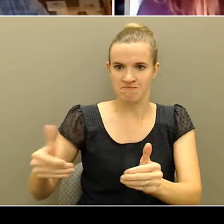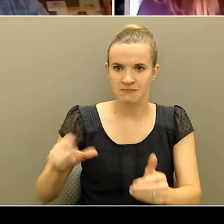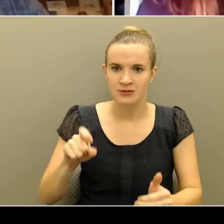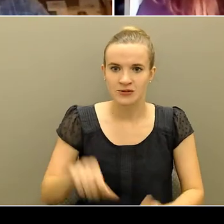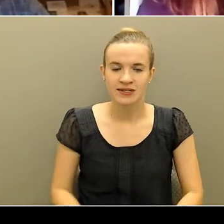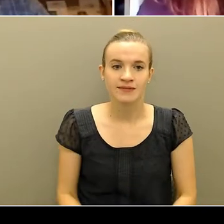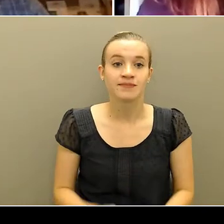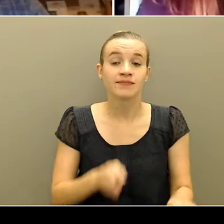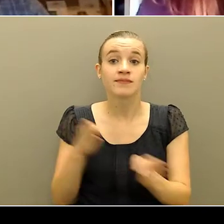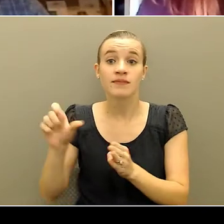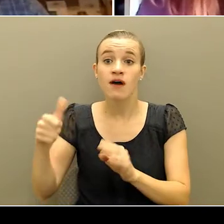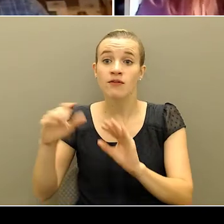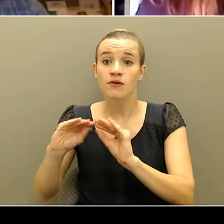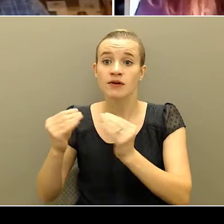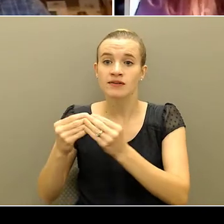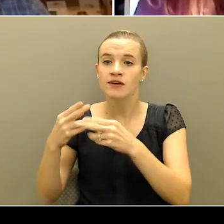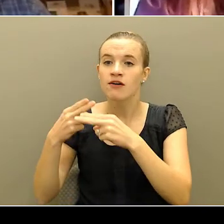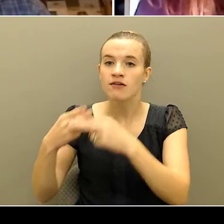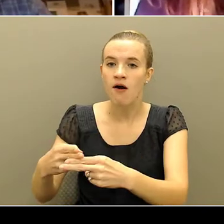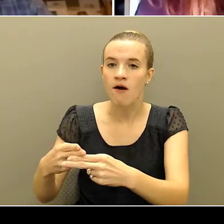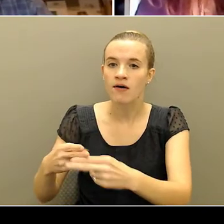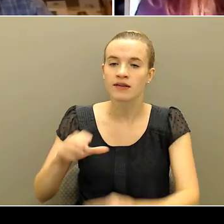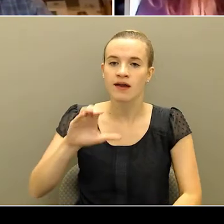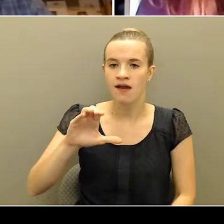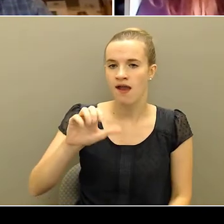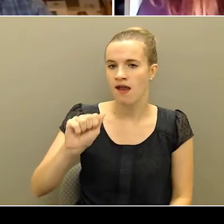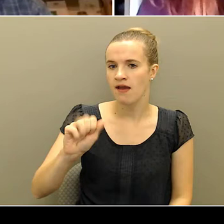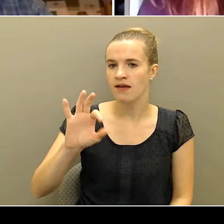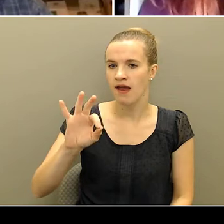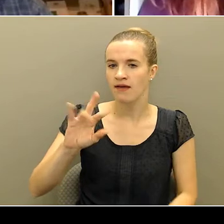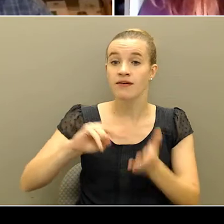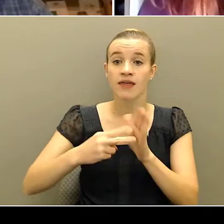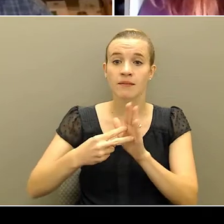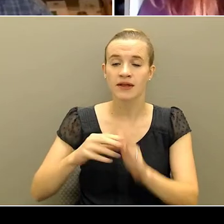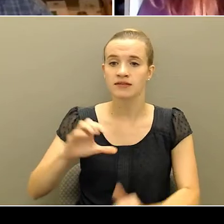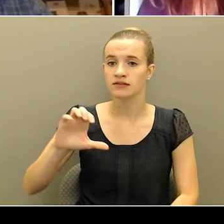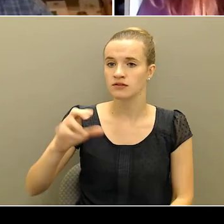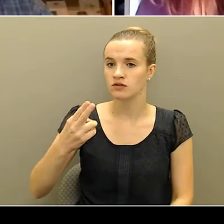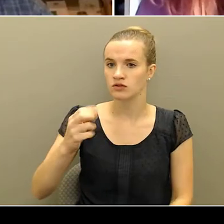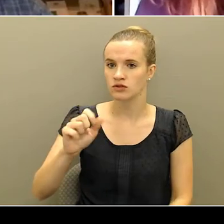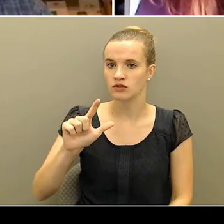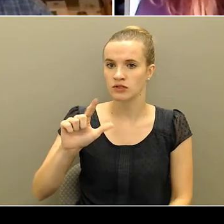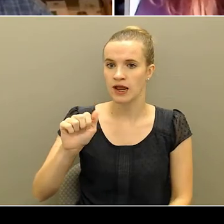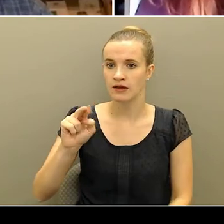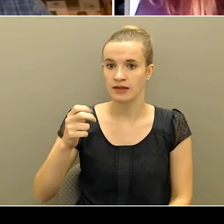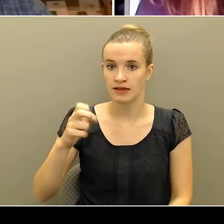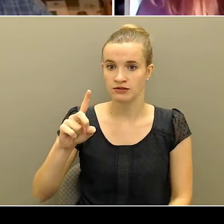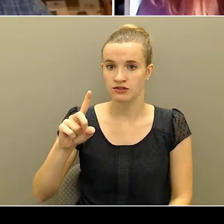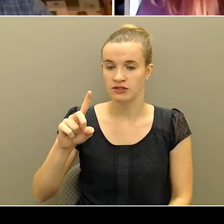a phenomenal organization and they actually can support um, helping you get